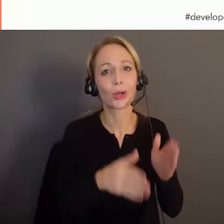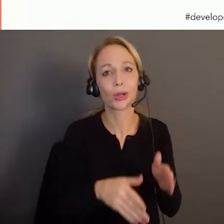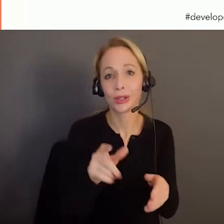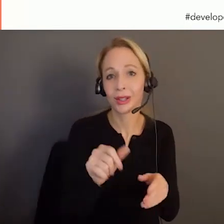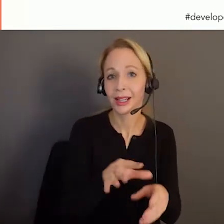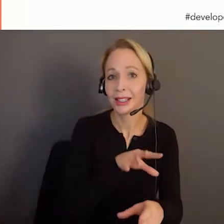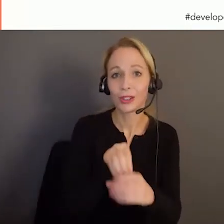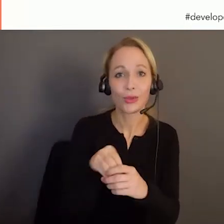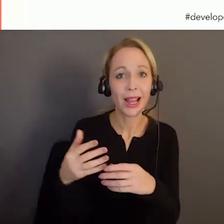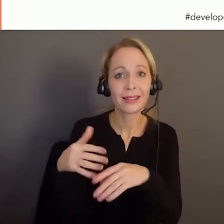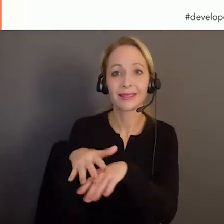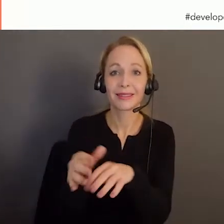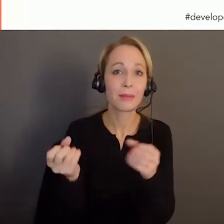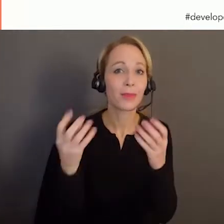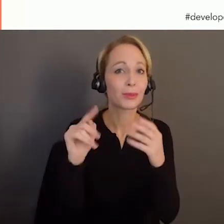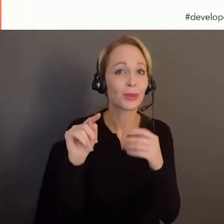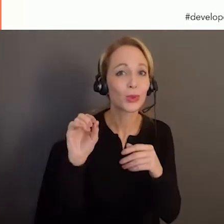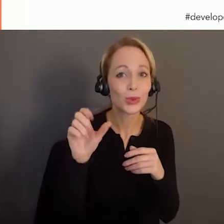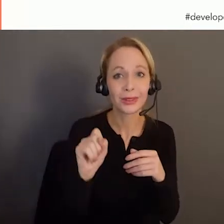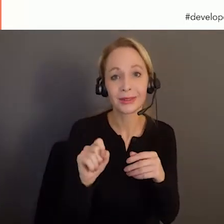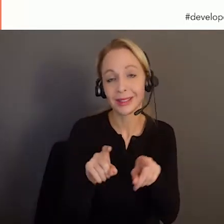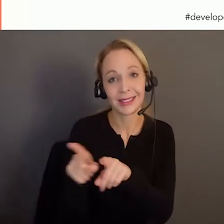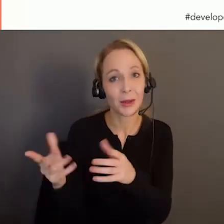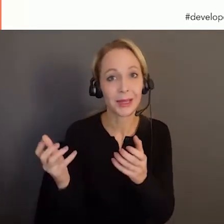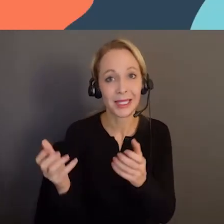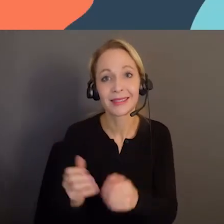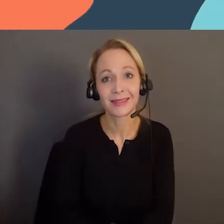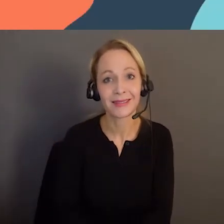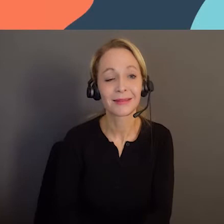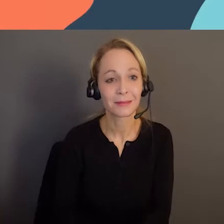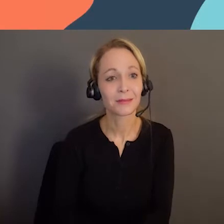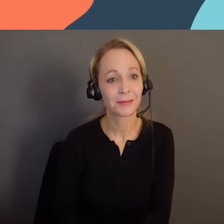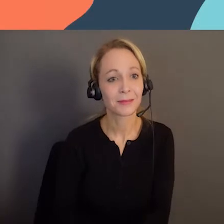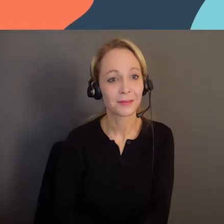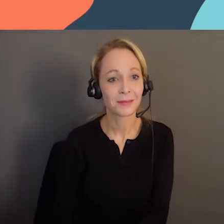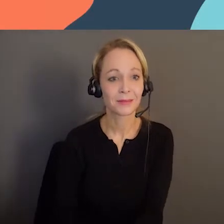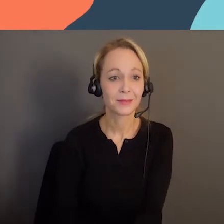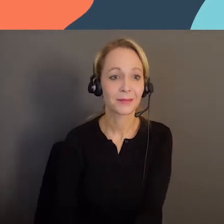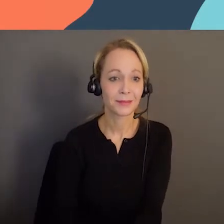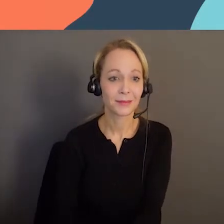DONE FASTER WITHOUT WAITING FOR A DEVELOPER AND